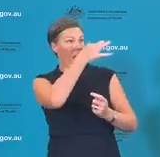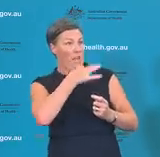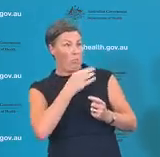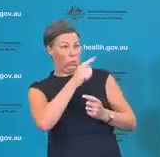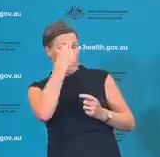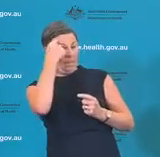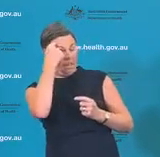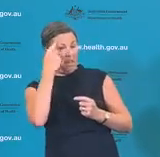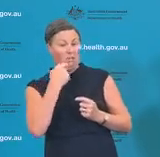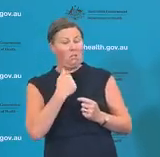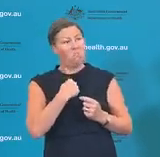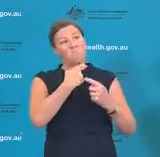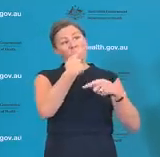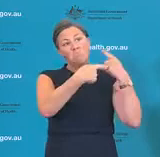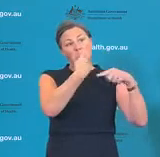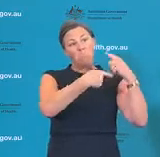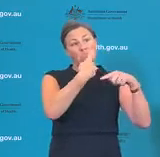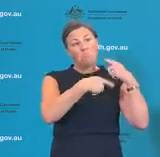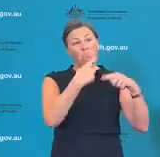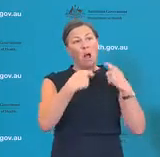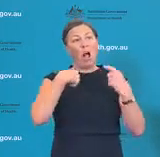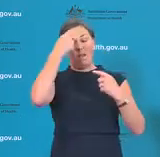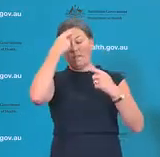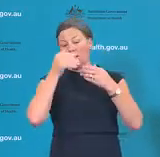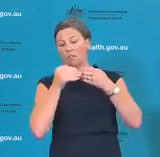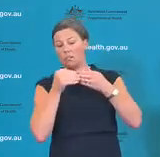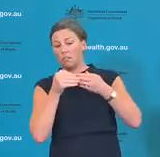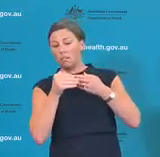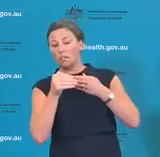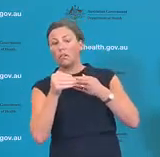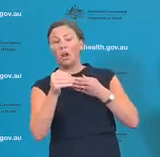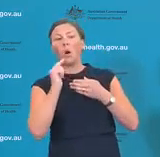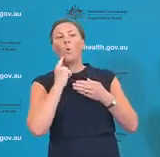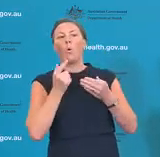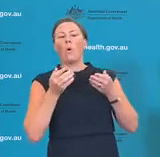surgery now that we have the confidence that we have that supply, that critical